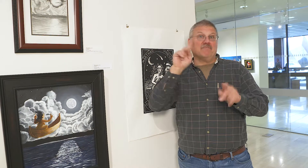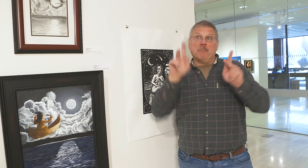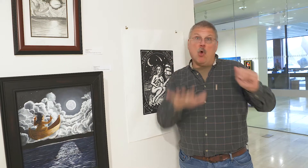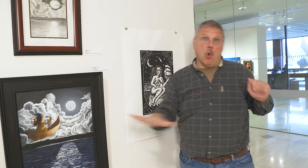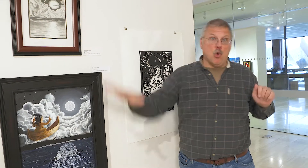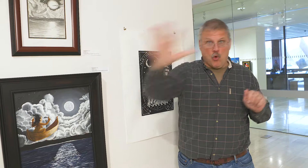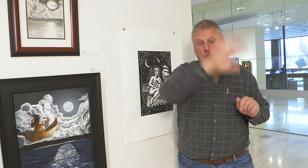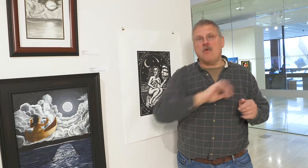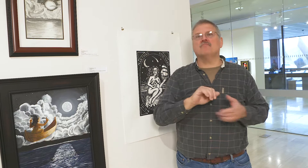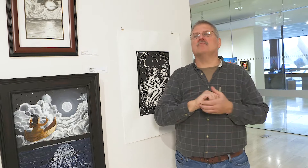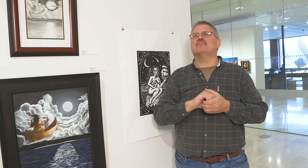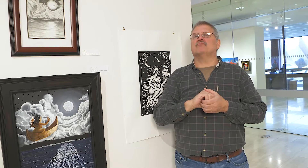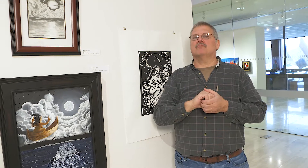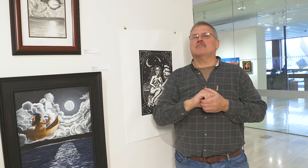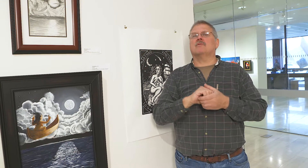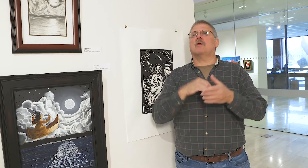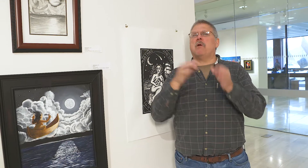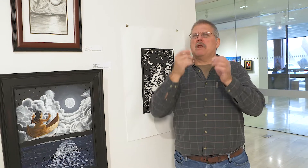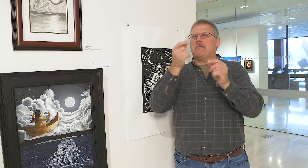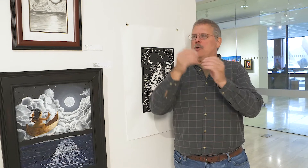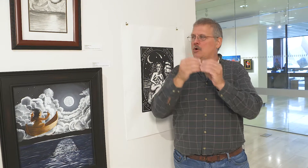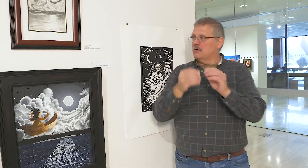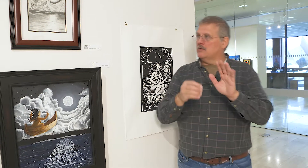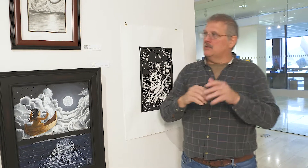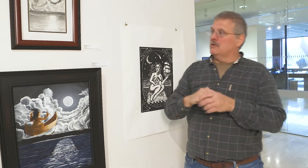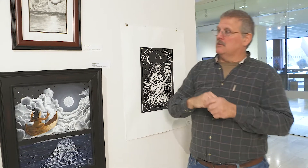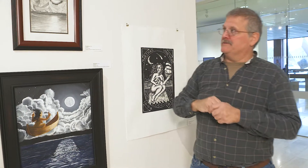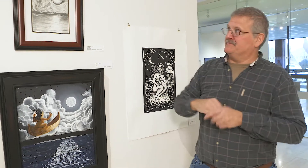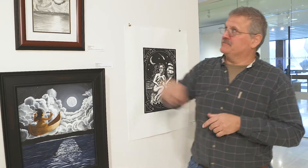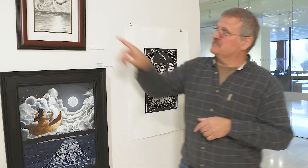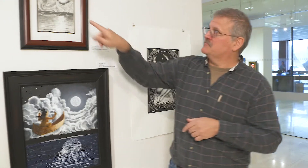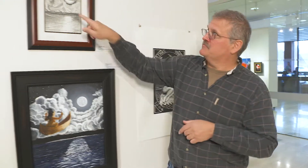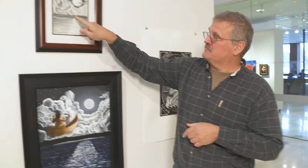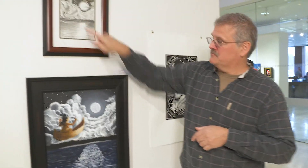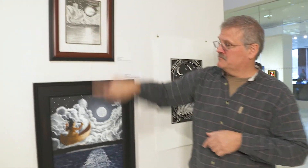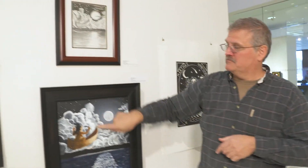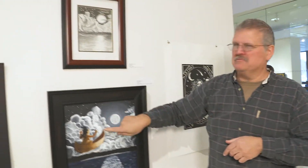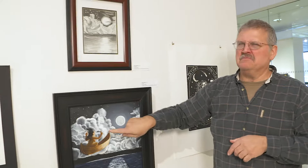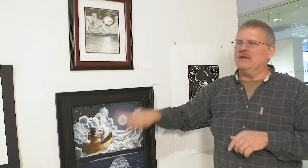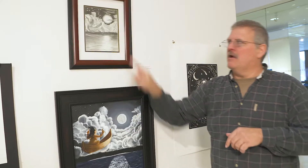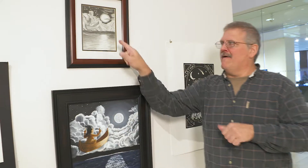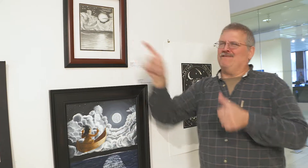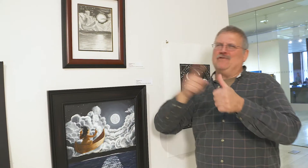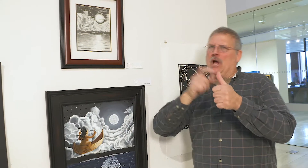It represents an ethereal gift born to all deaf people everywhere. I will explain a little bit more.